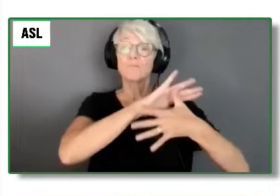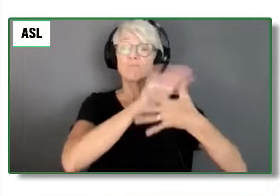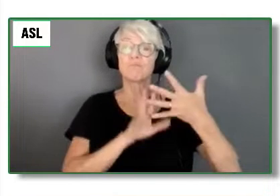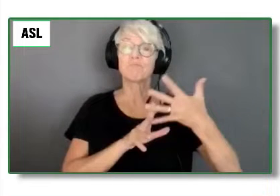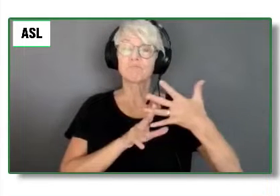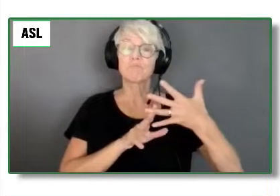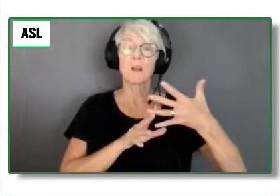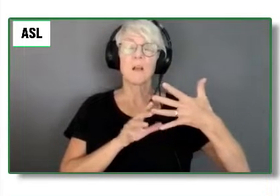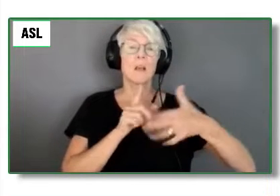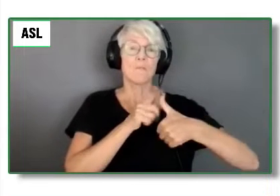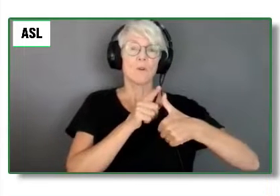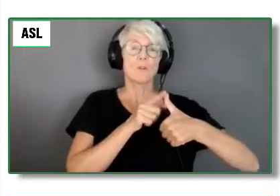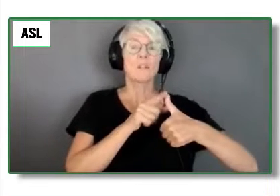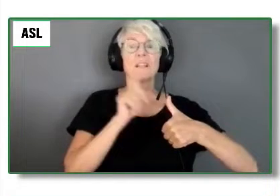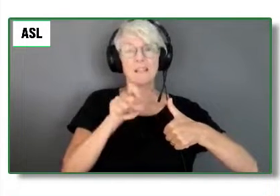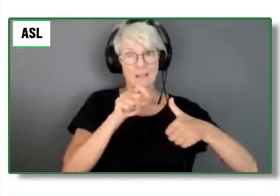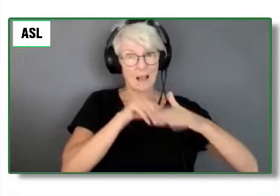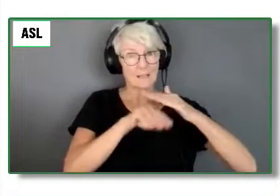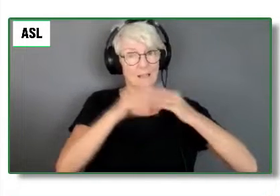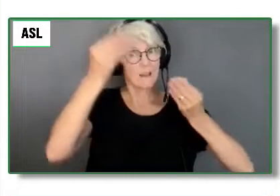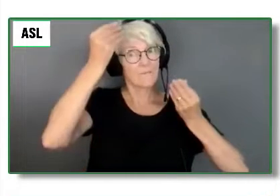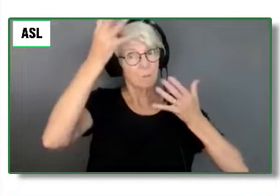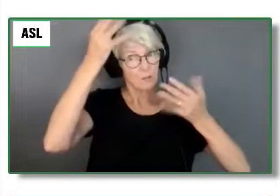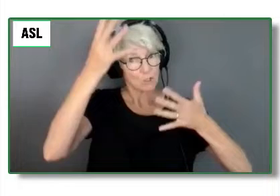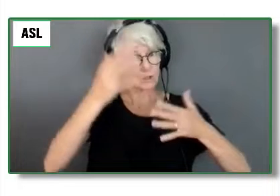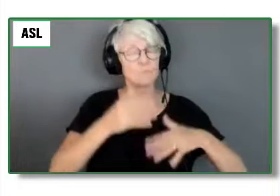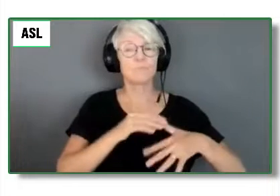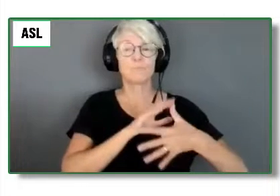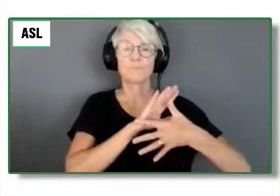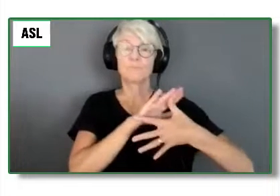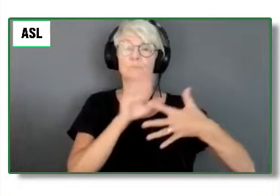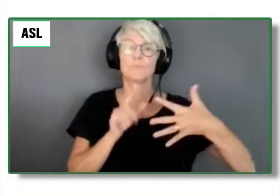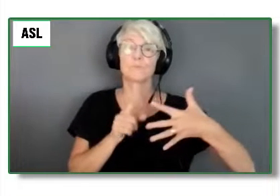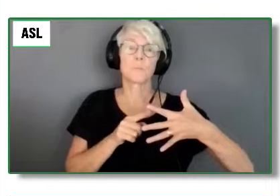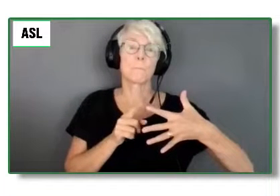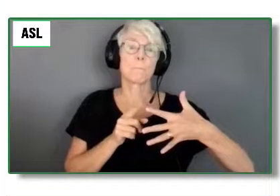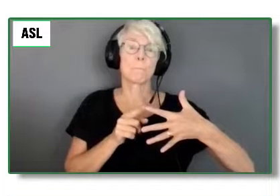for access information or the barrier and the next one organizational wide